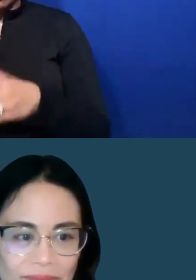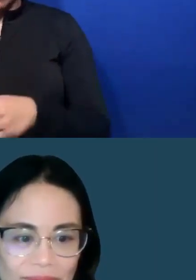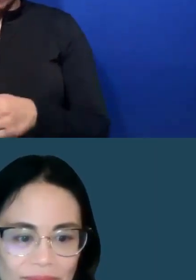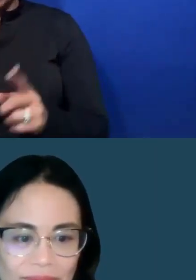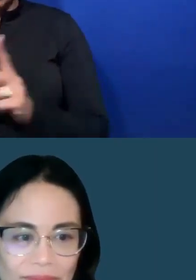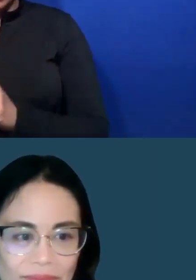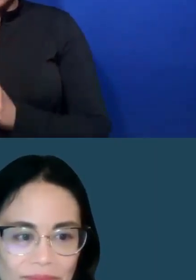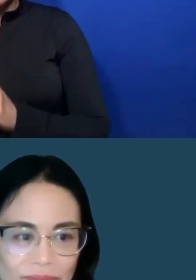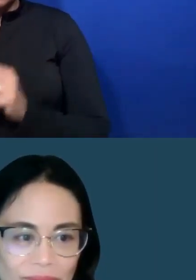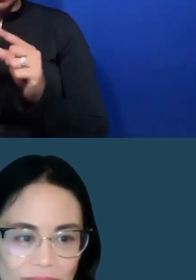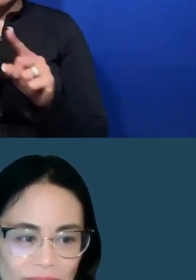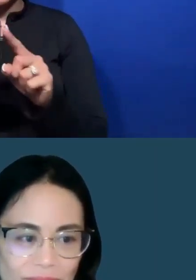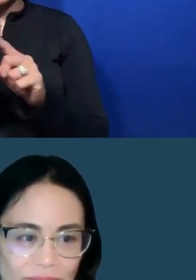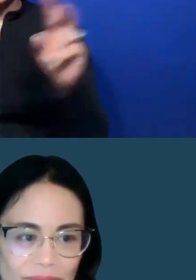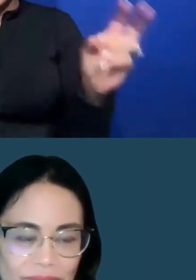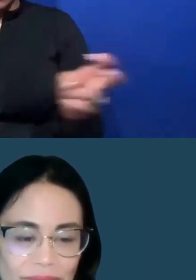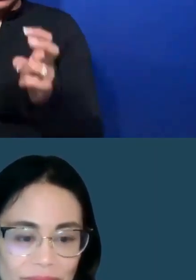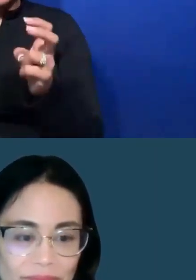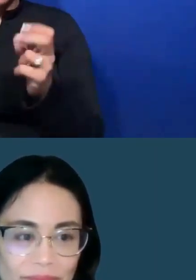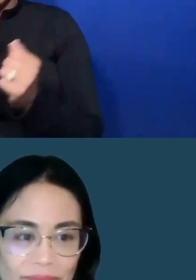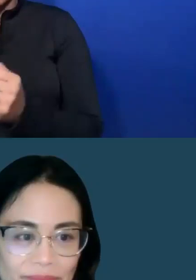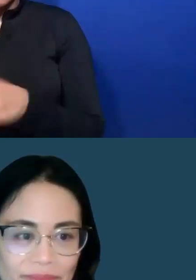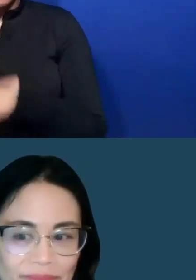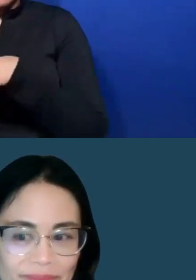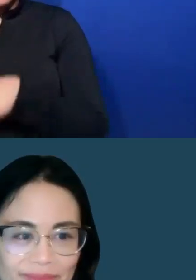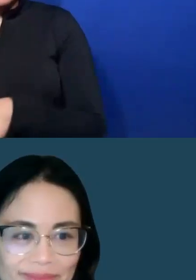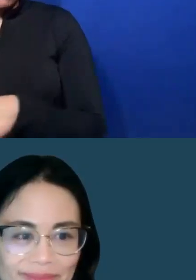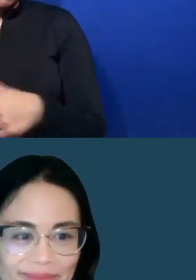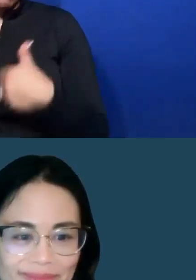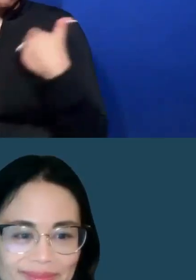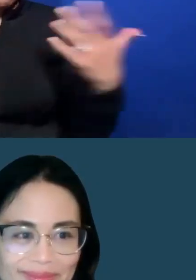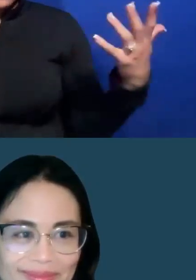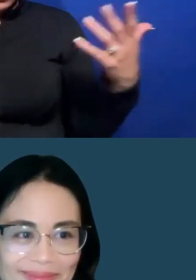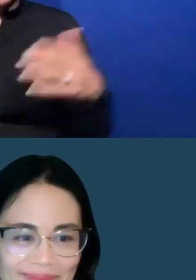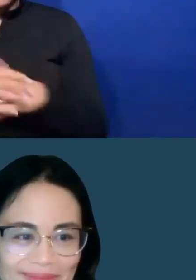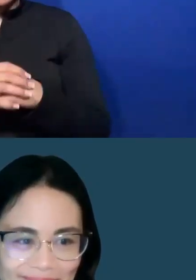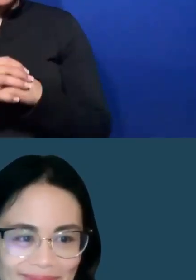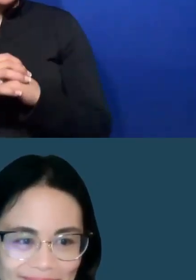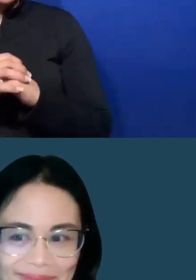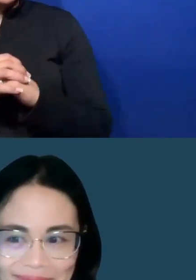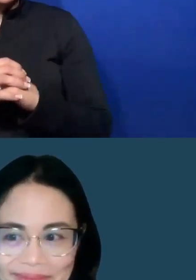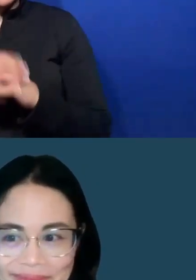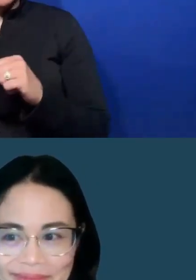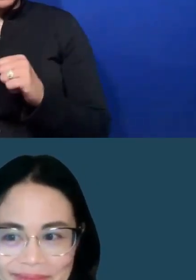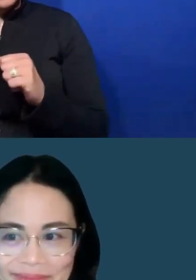the topics that are directly influencing your lives. So there so let's follow up and we'll talk more about it, okay?